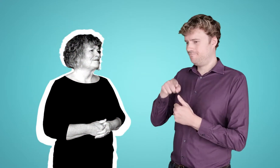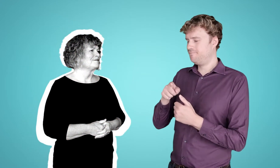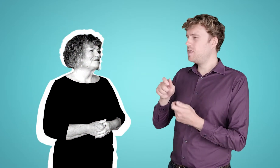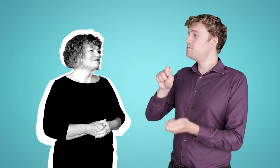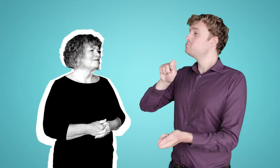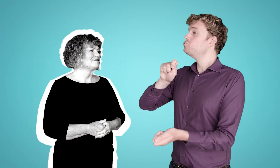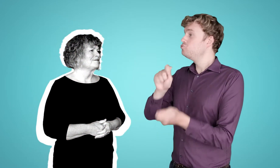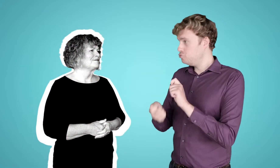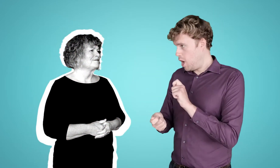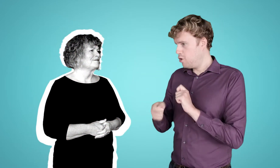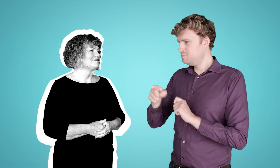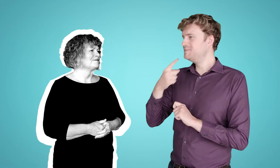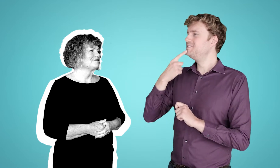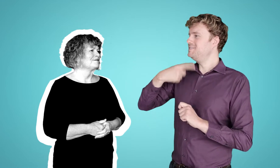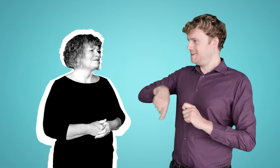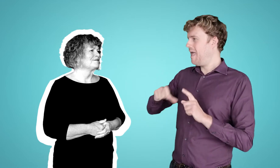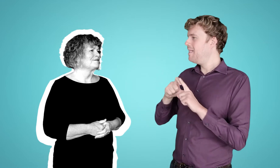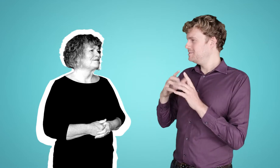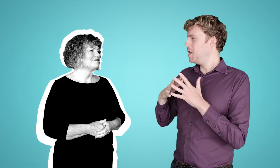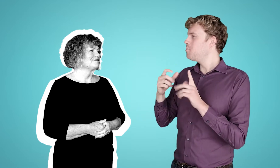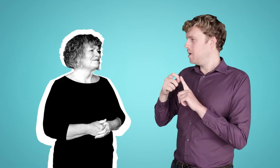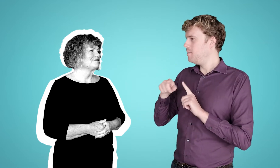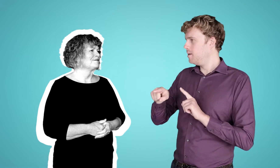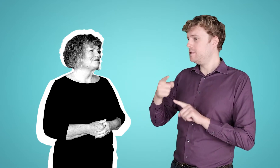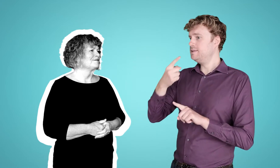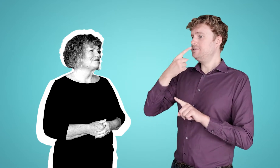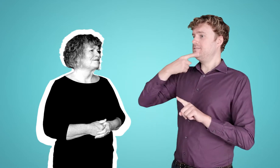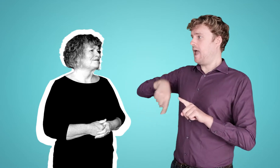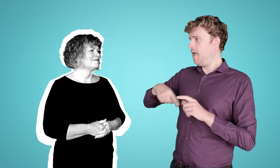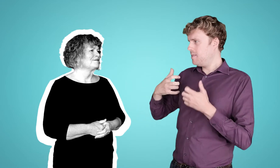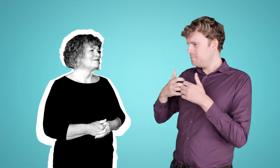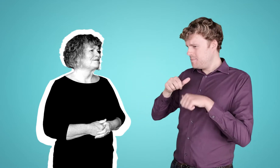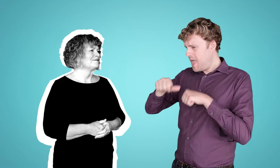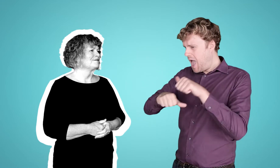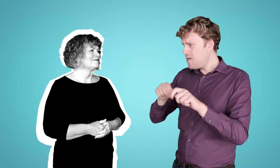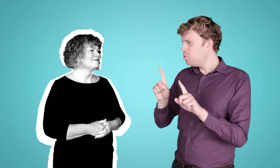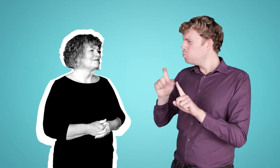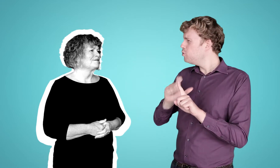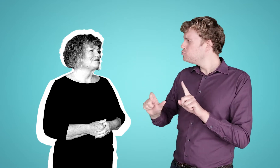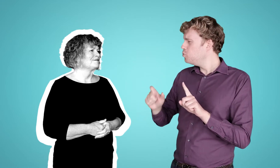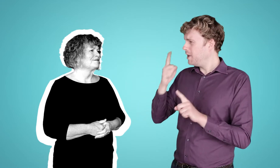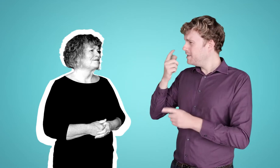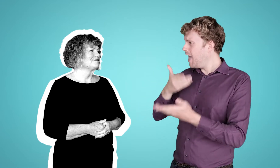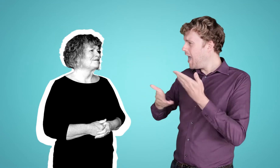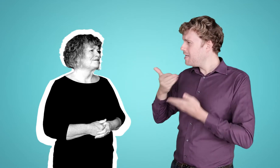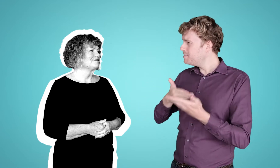How does a person report a change to their circumstances?